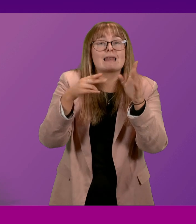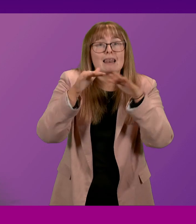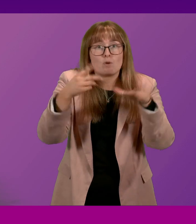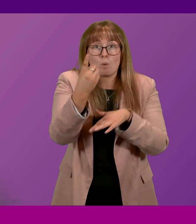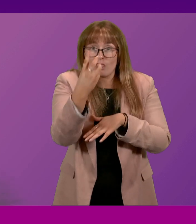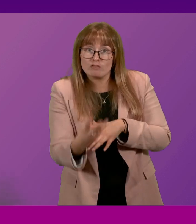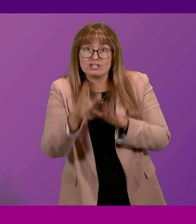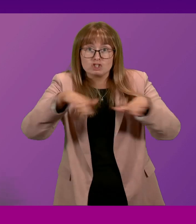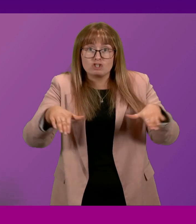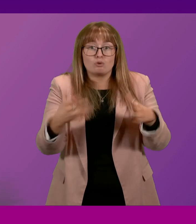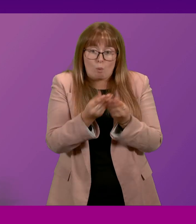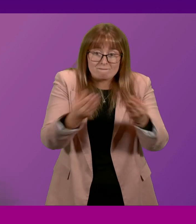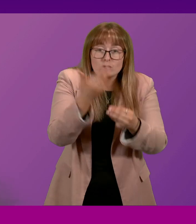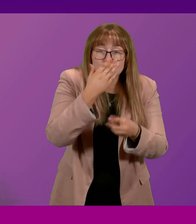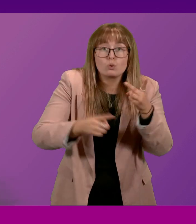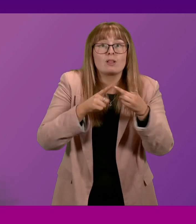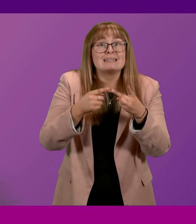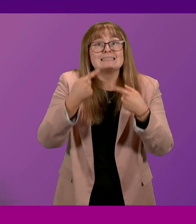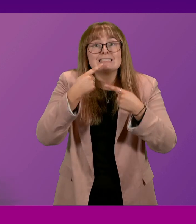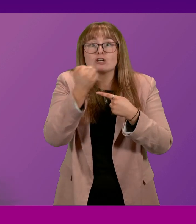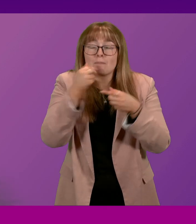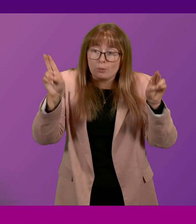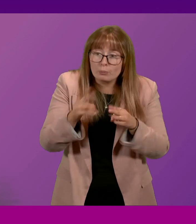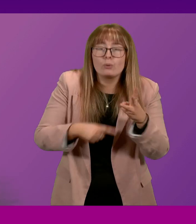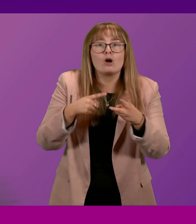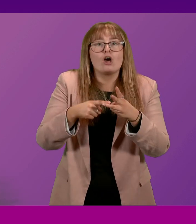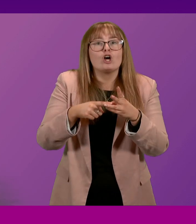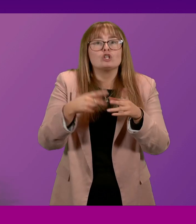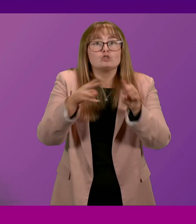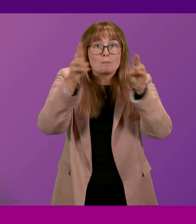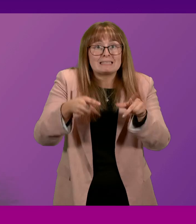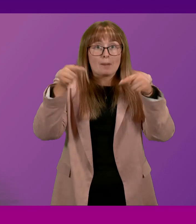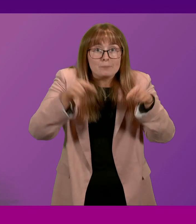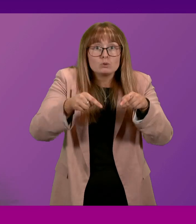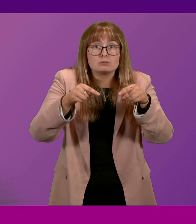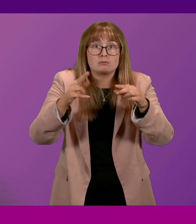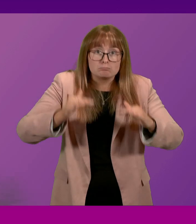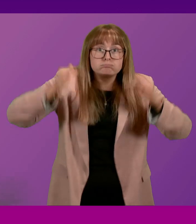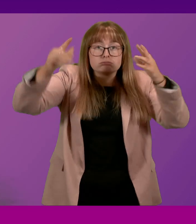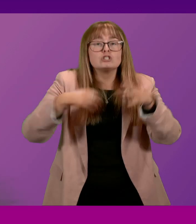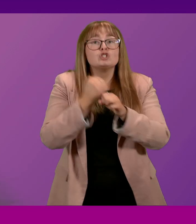school, that there are falling teacher numbers, that crimes of domestic abuse are up by 11 per cent, that general practitioner numbers are falling, that accident and emergency waits